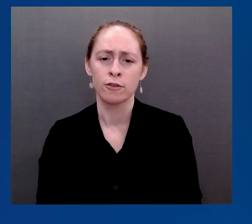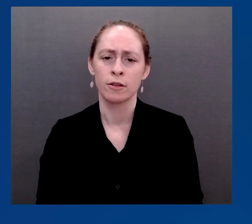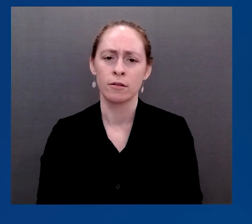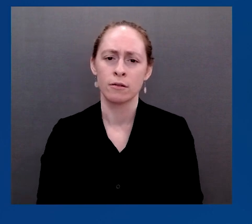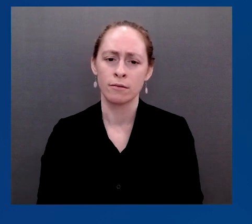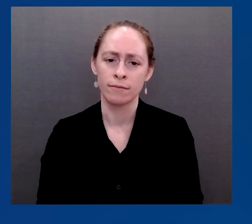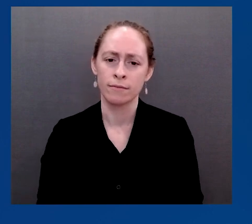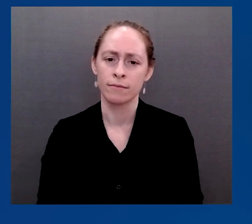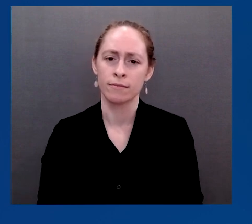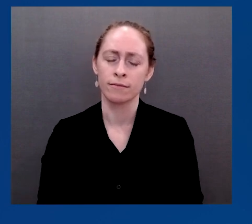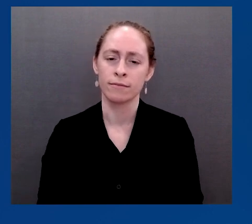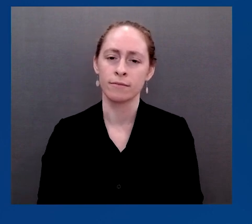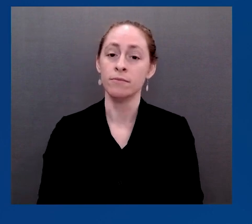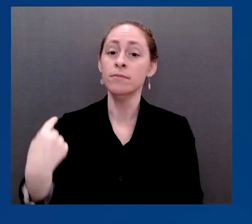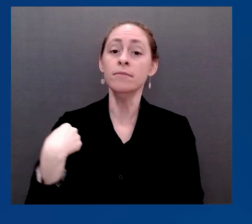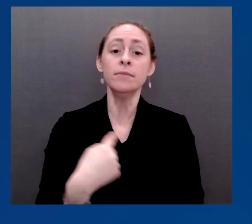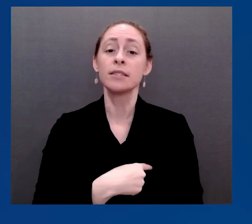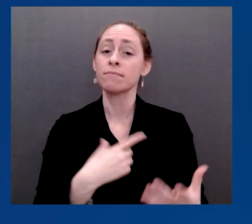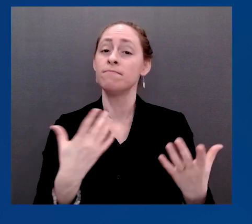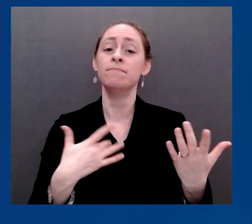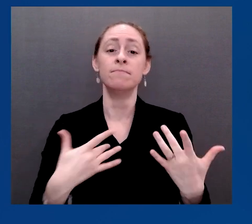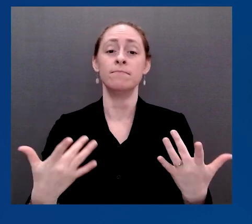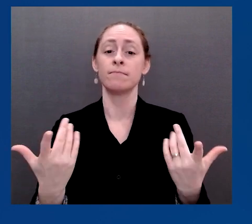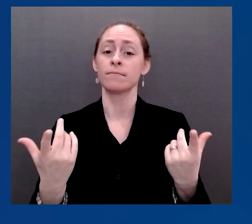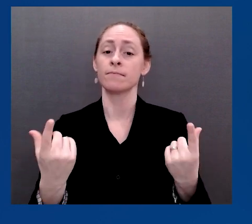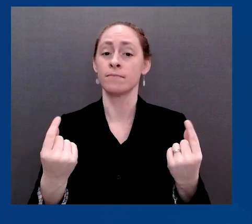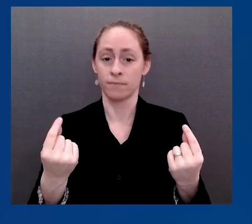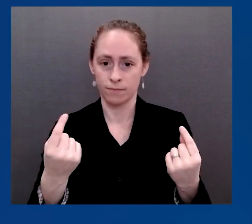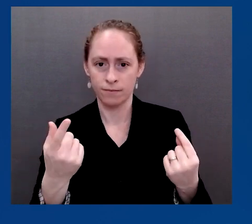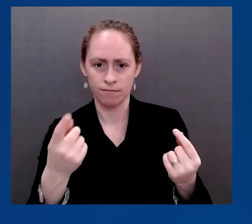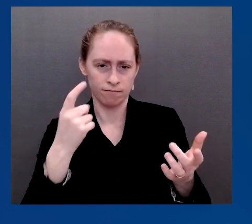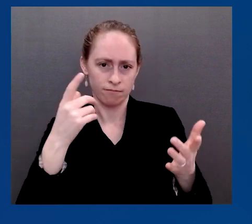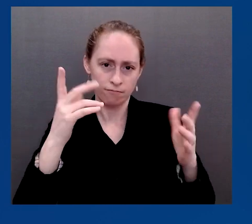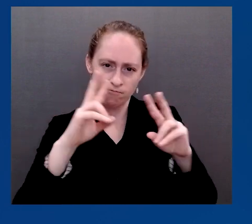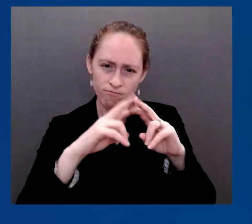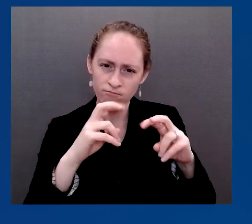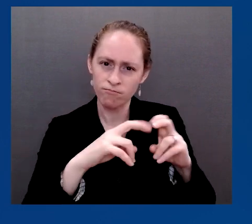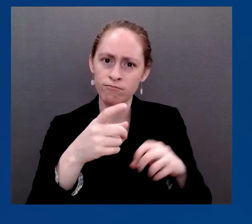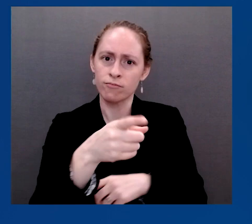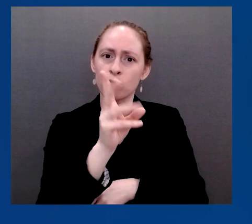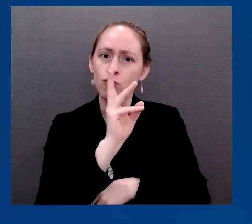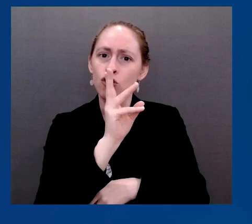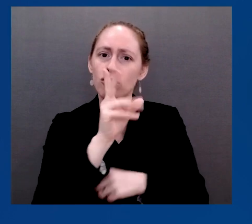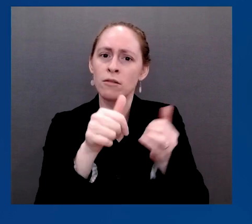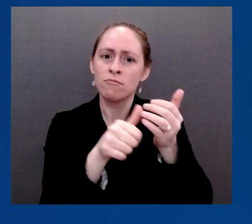we look at hospitalizations -- we've been reporting hospitalizations -- we look at deaths. And, of course, those decisions are made at the local level.